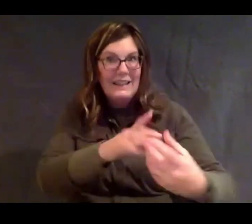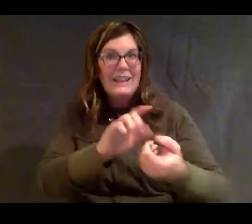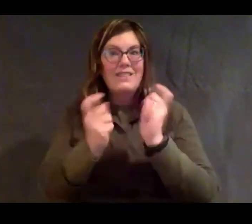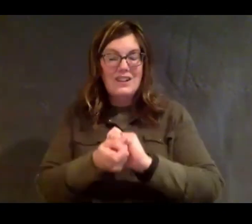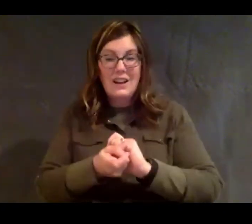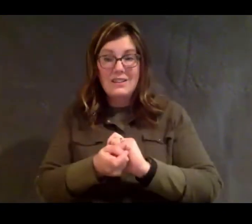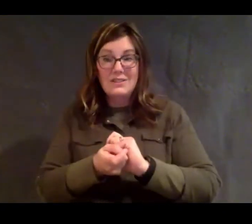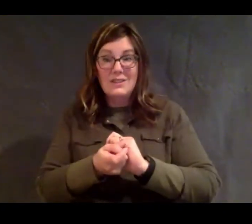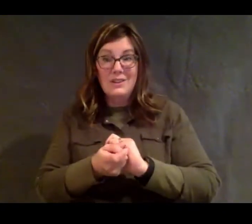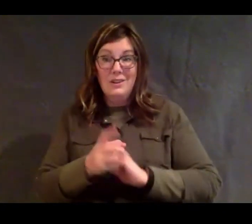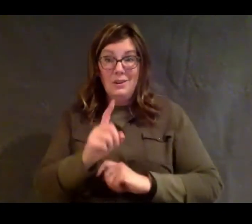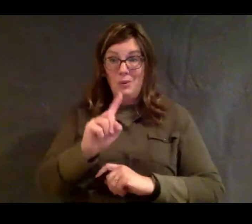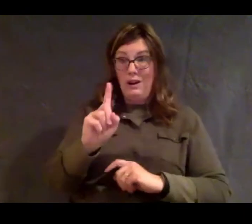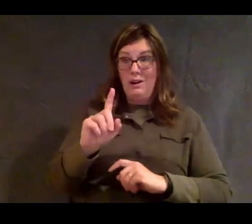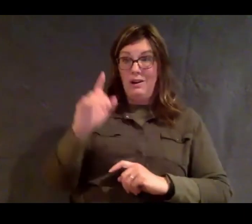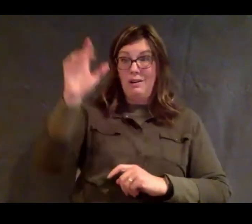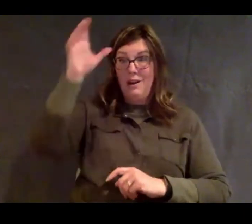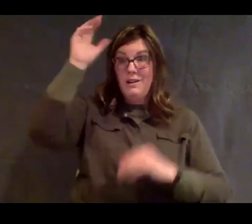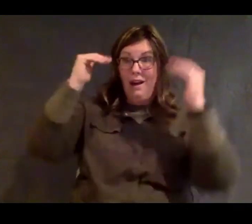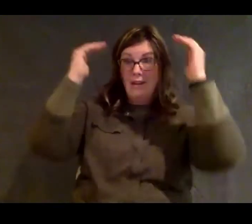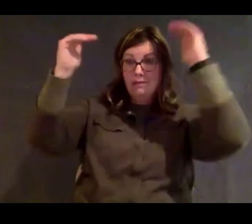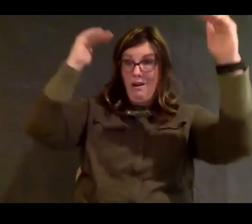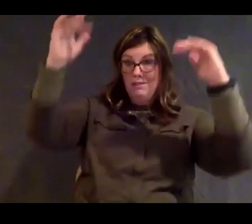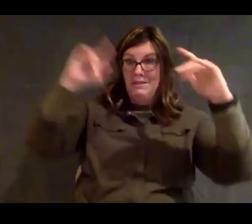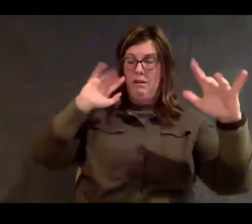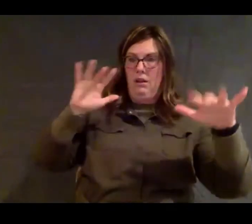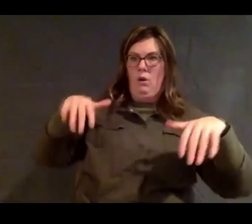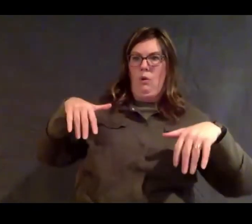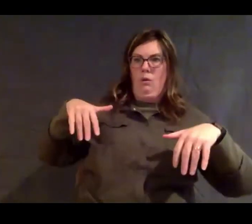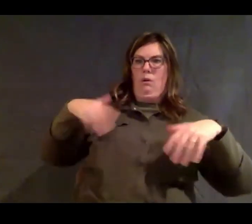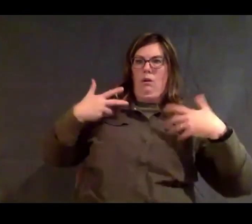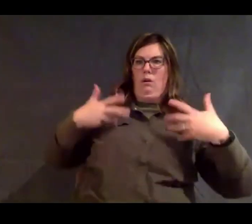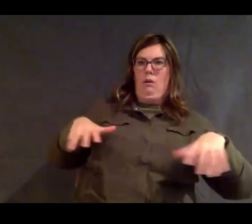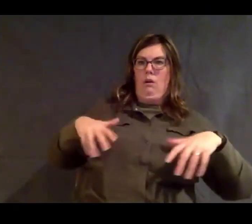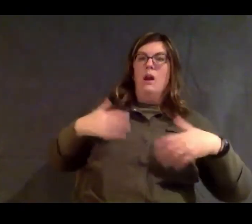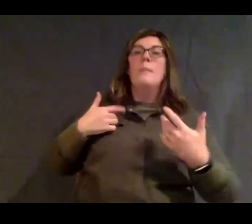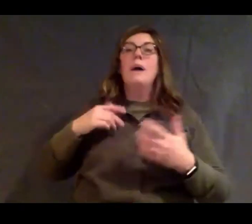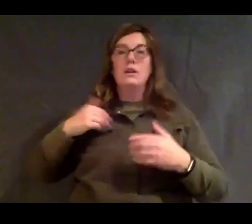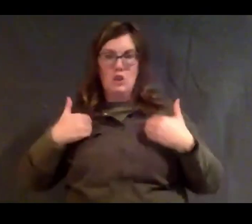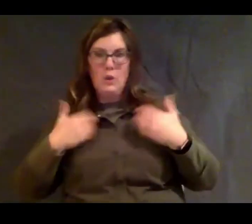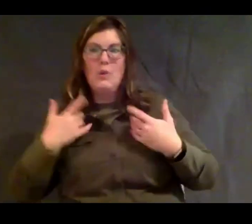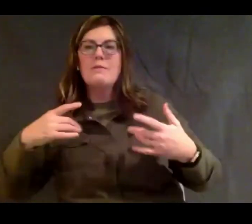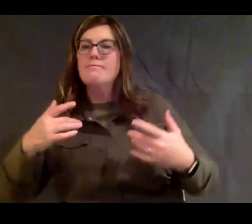and folks who are used to the status quo don't want to we saw that happen again over the summer